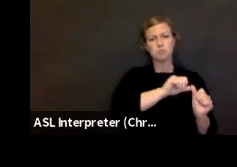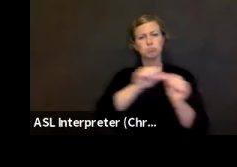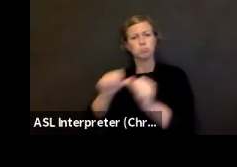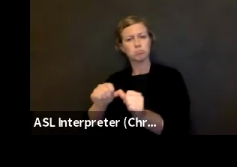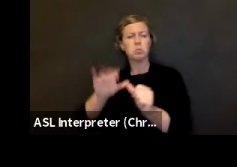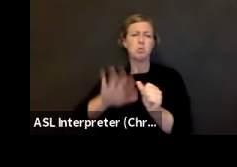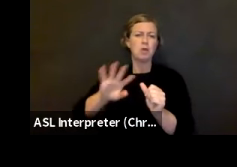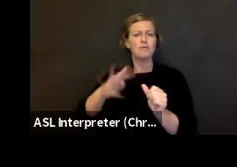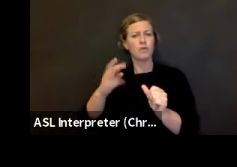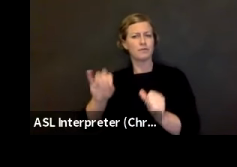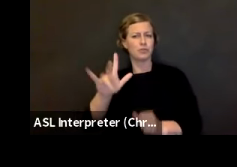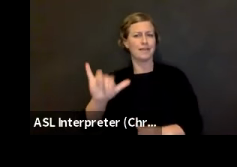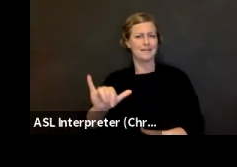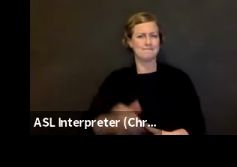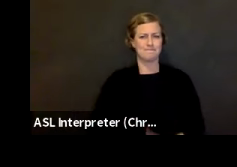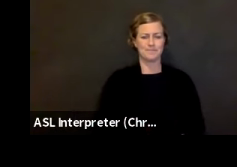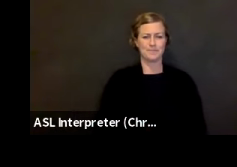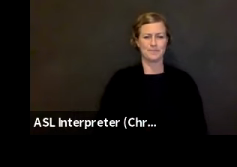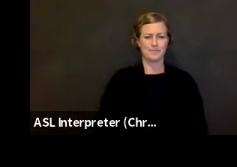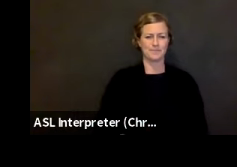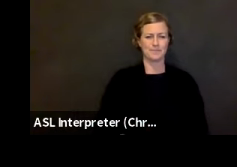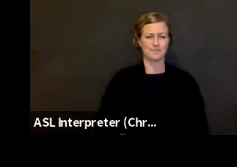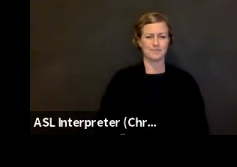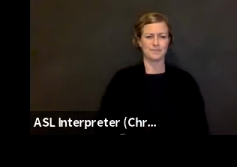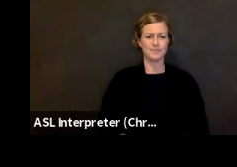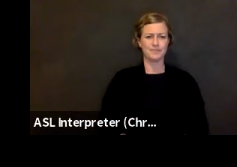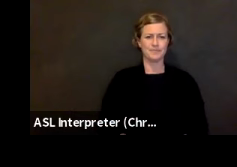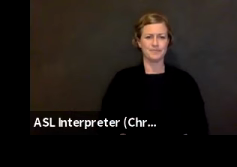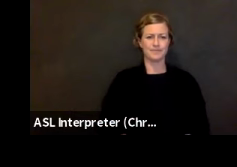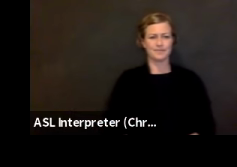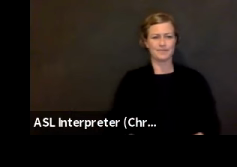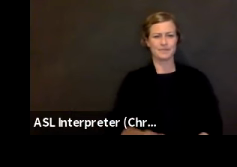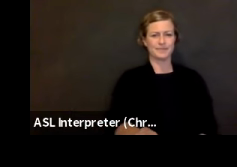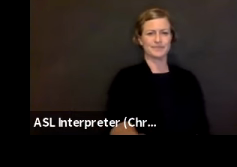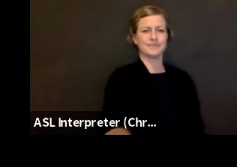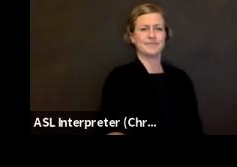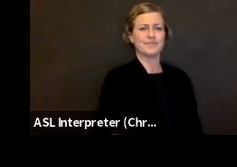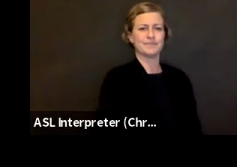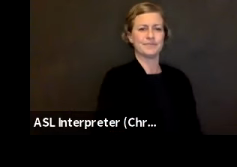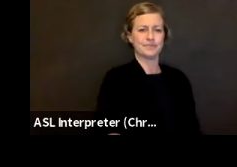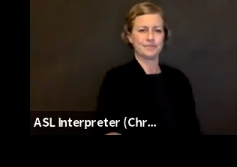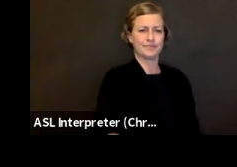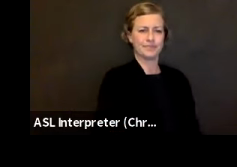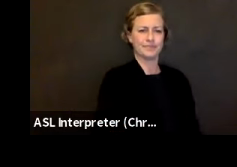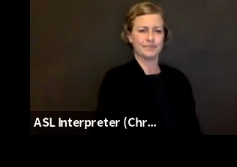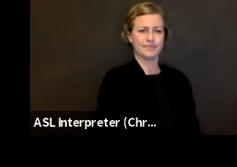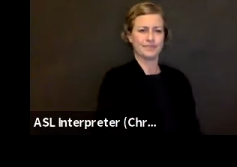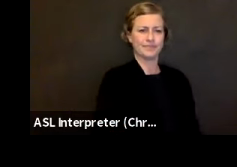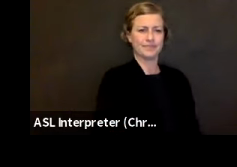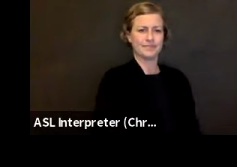work happens. It begins around the beginning of February and it goes until around the 4th